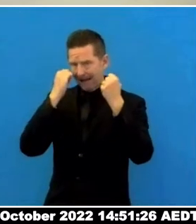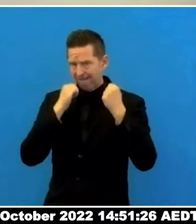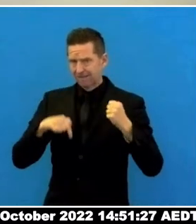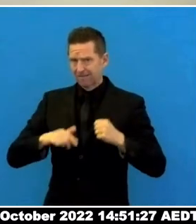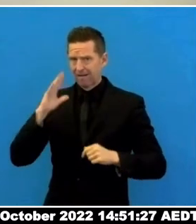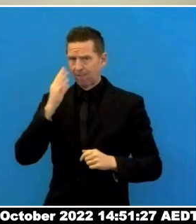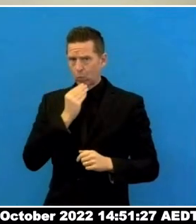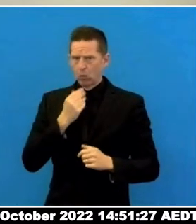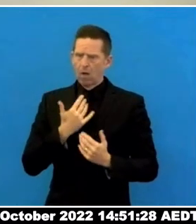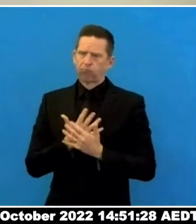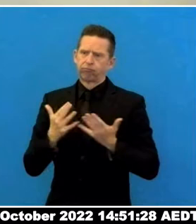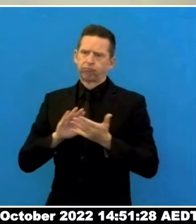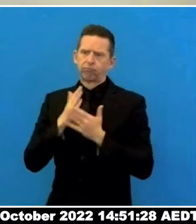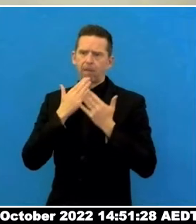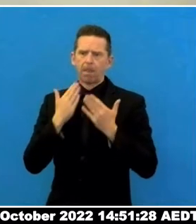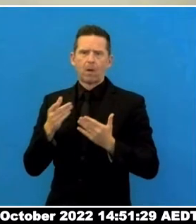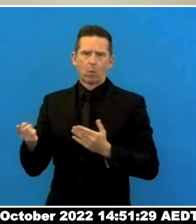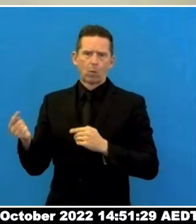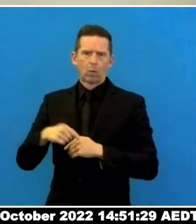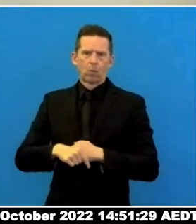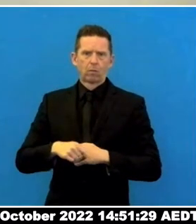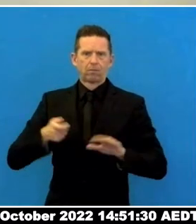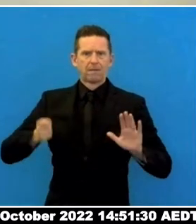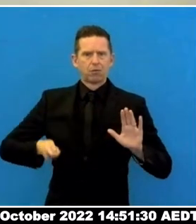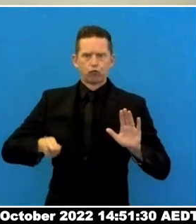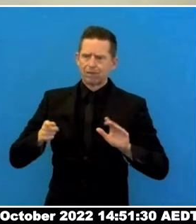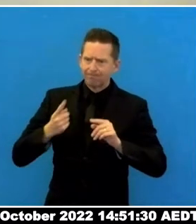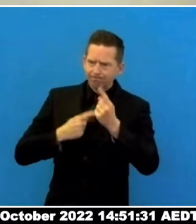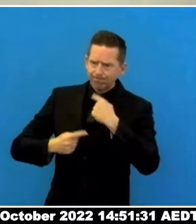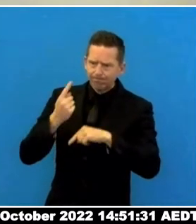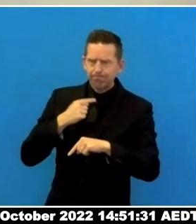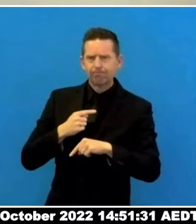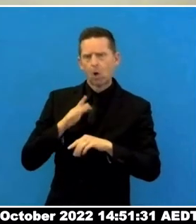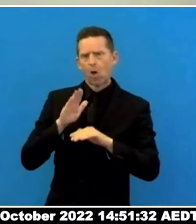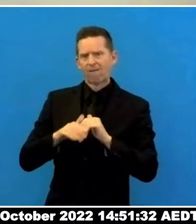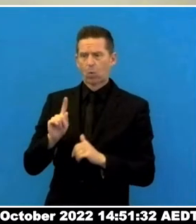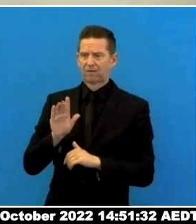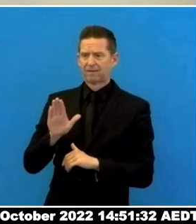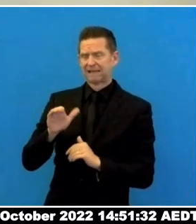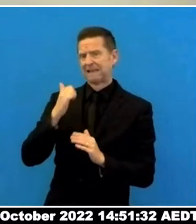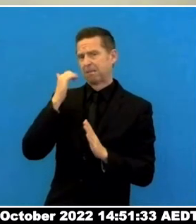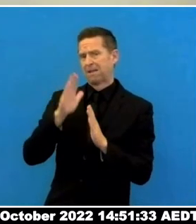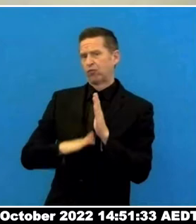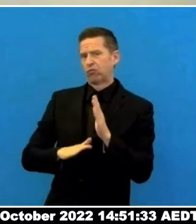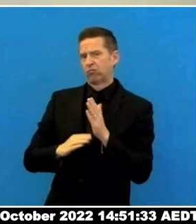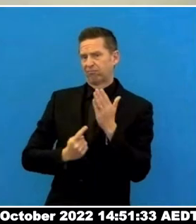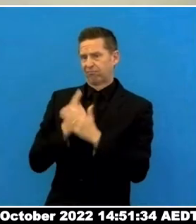We appreciate you coming to the Commission and explaining the experiences that you have had